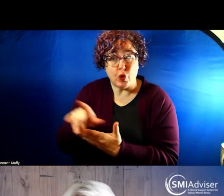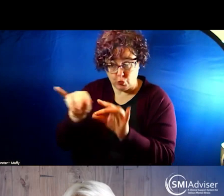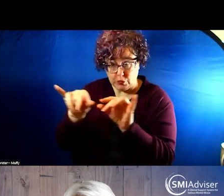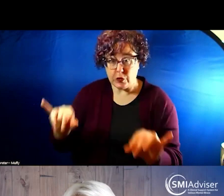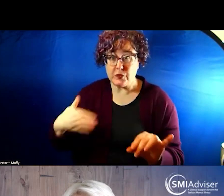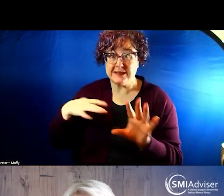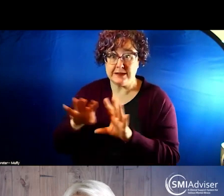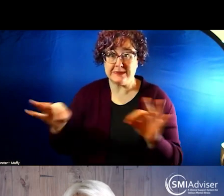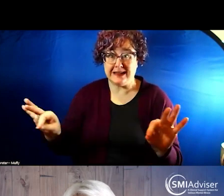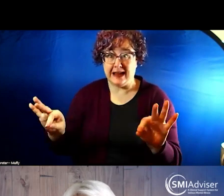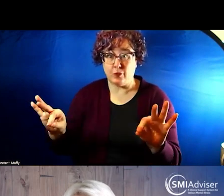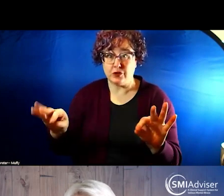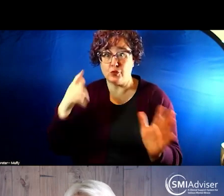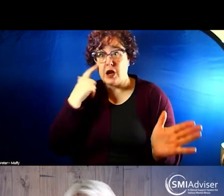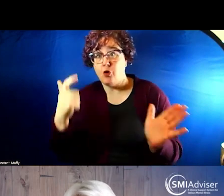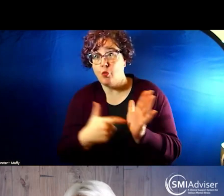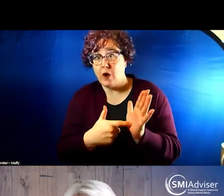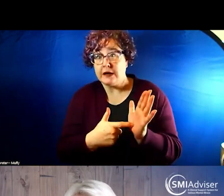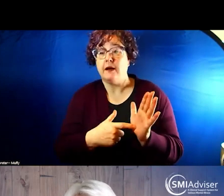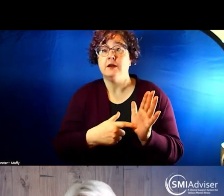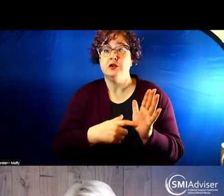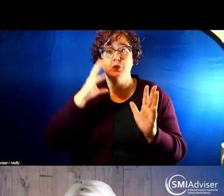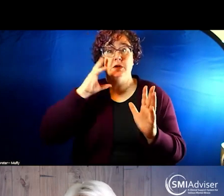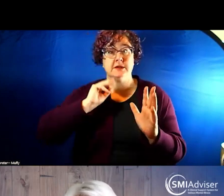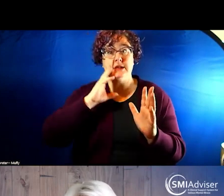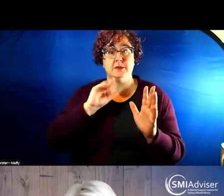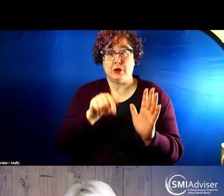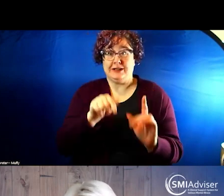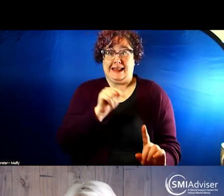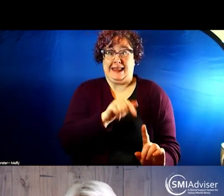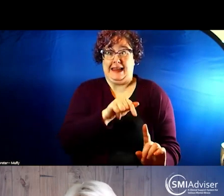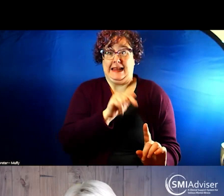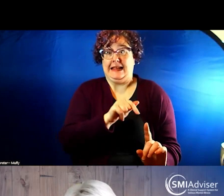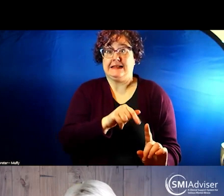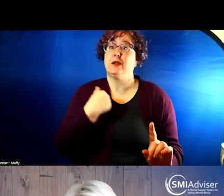TO SAY THAT WE RECOGNIZE THAT YOU HAVE BEEN THROUGH THIS AND WE ARE HERE TO PROVIDE YOU WITH THE CARE THAT YOU NEED.